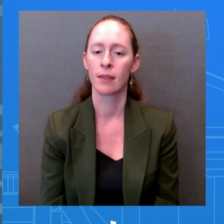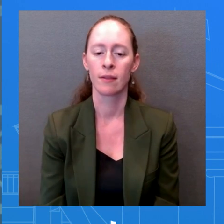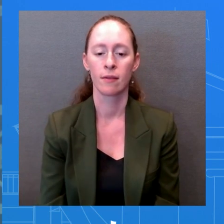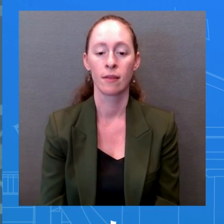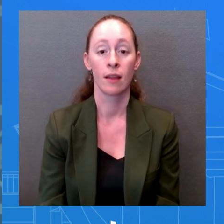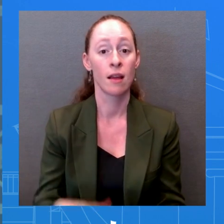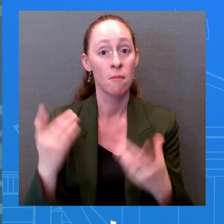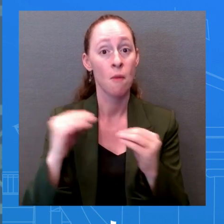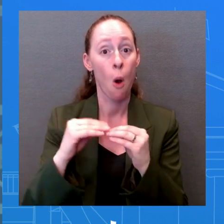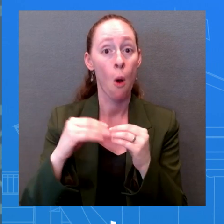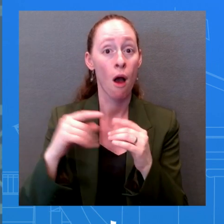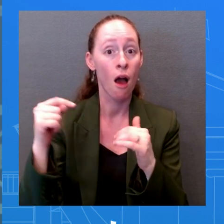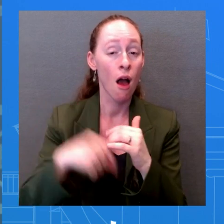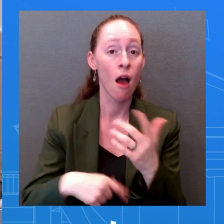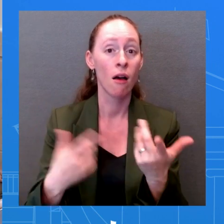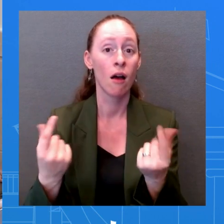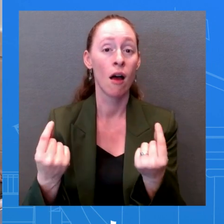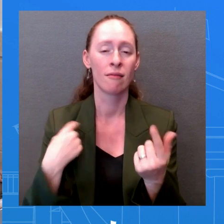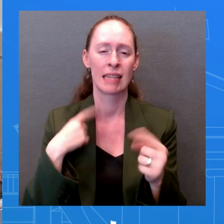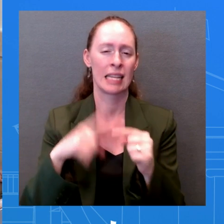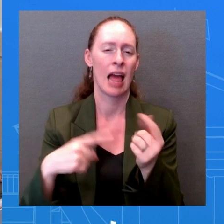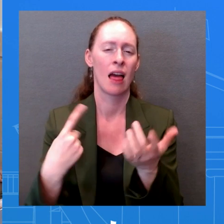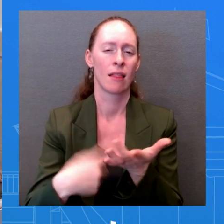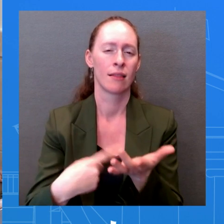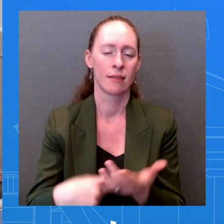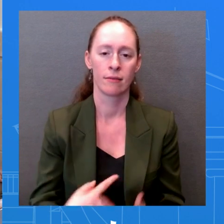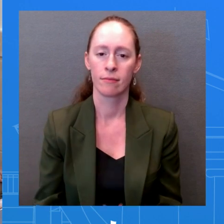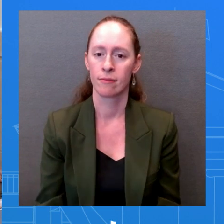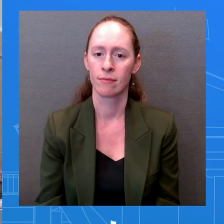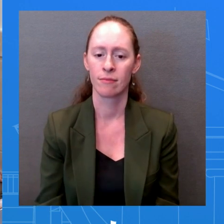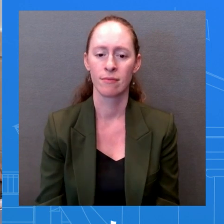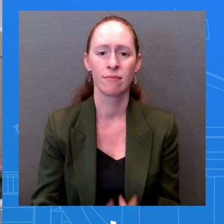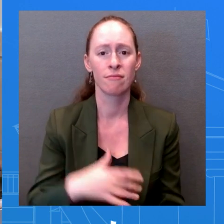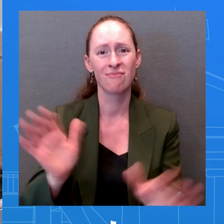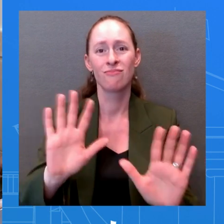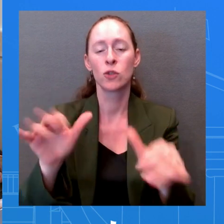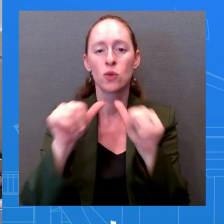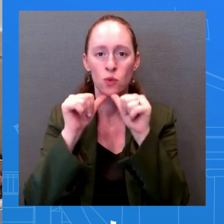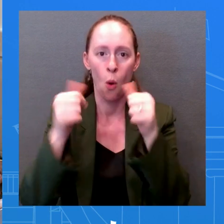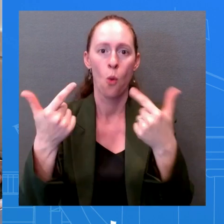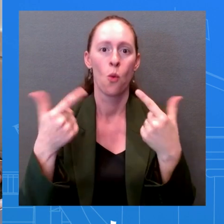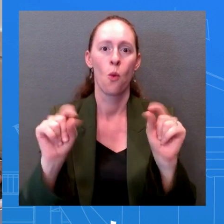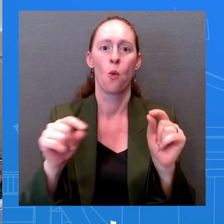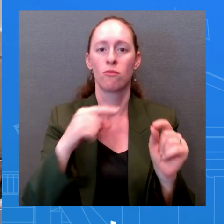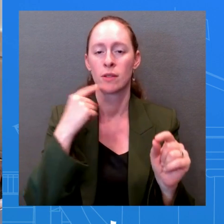The Press: Okay. And I want to ask you: On the topic of immigration, the Vice President said to my colleague,